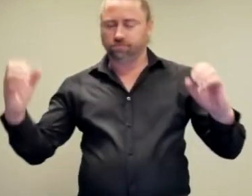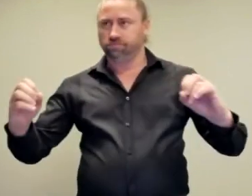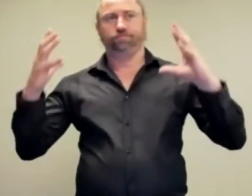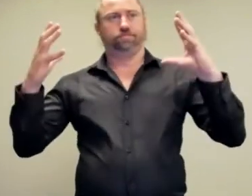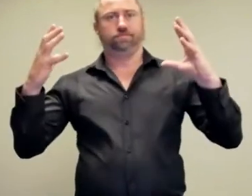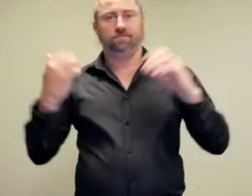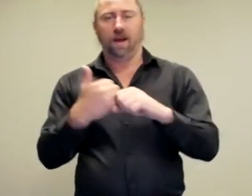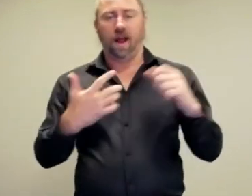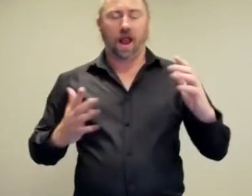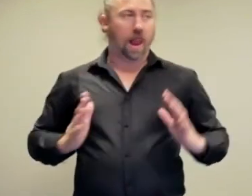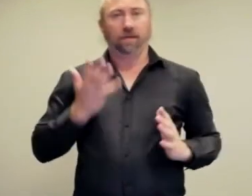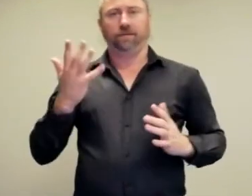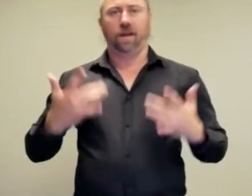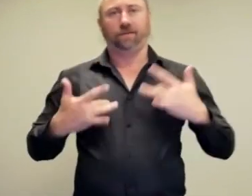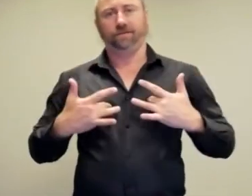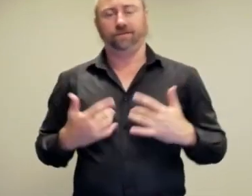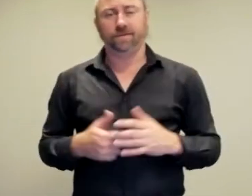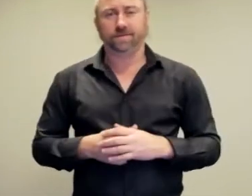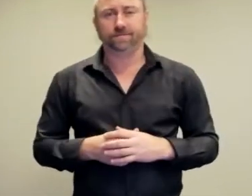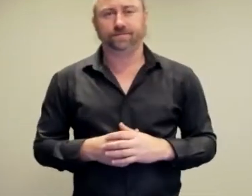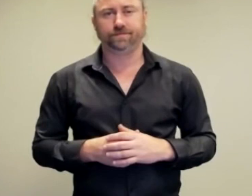on the left here we see John Brack's Sun lamps.